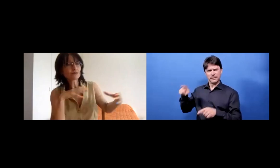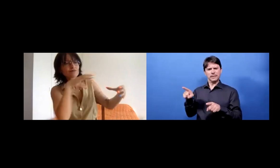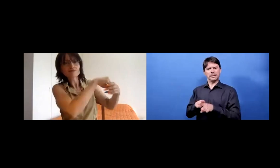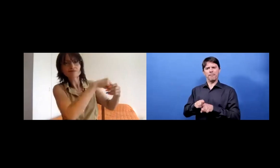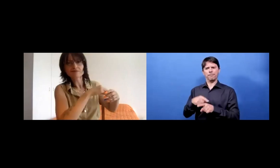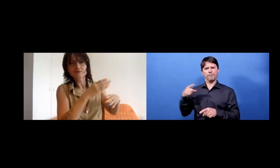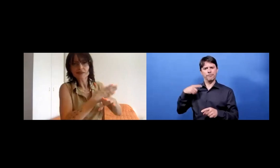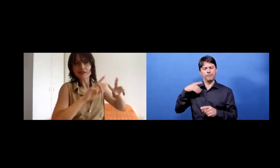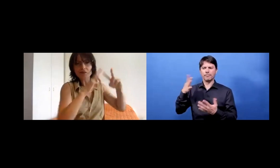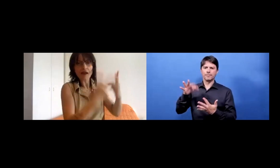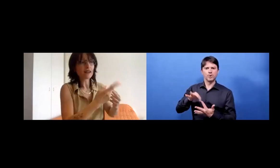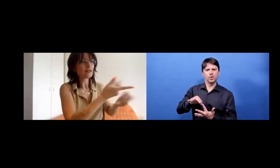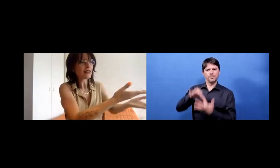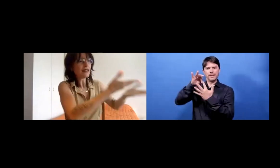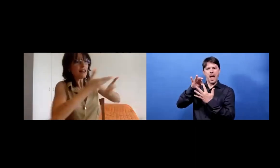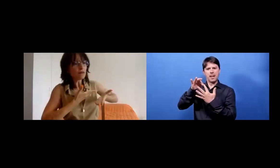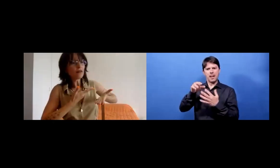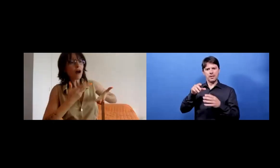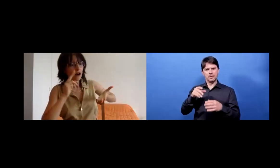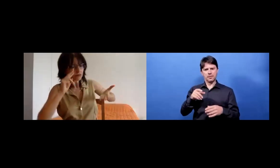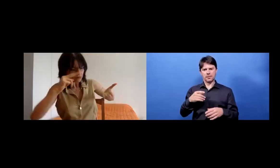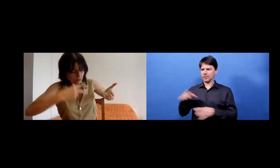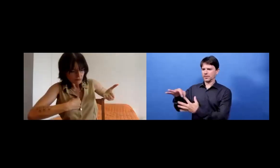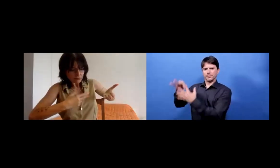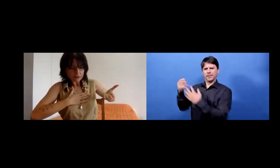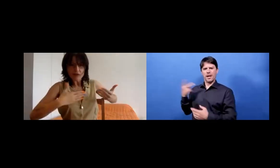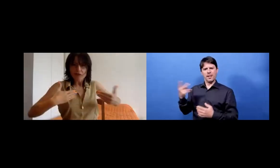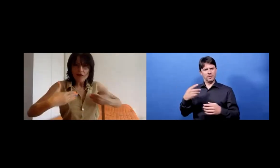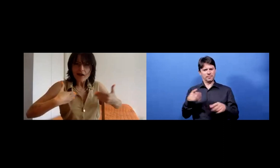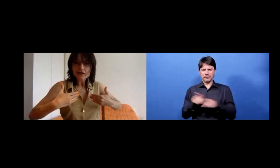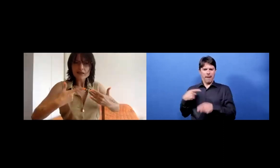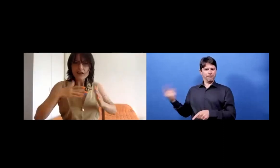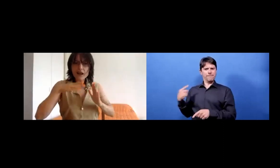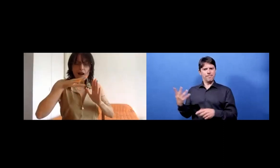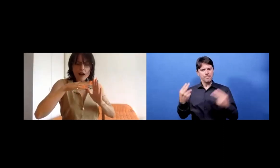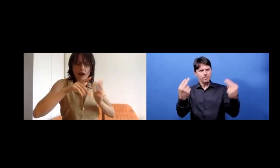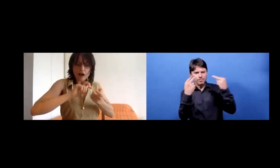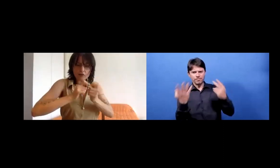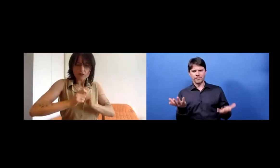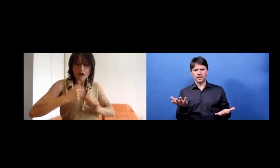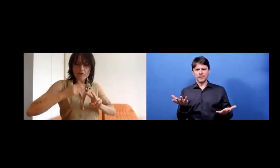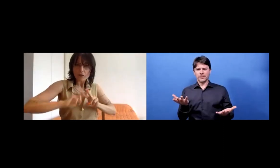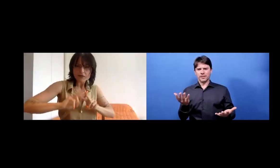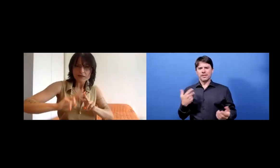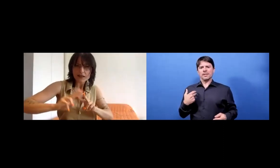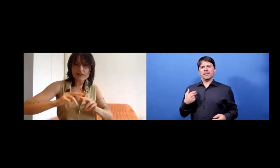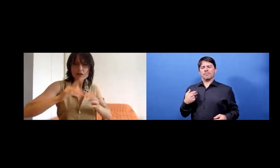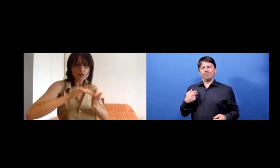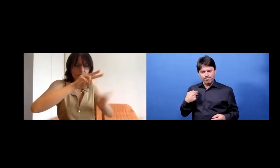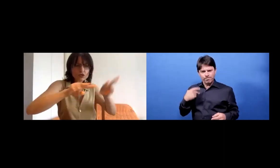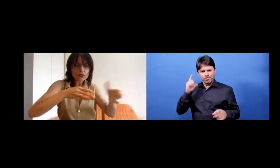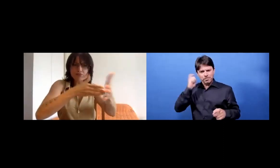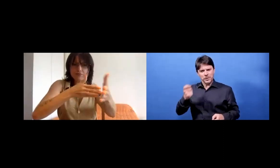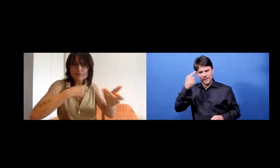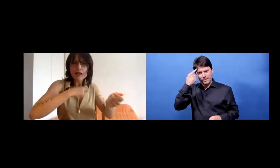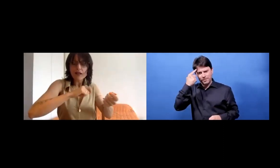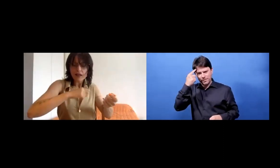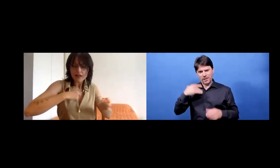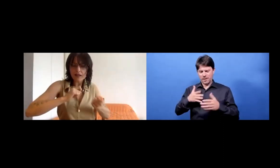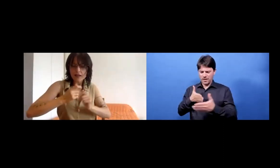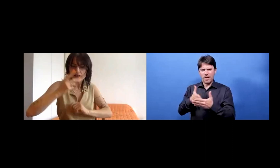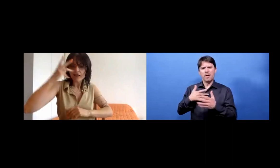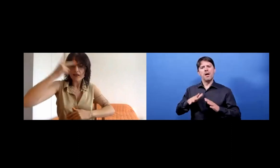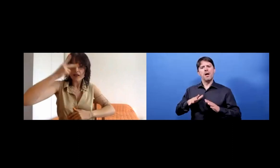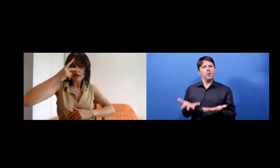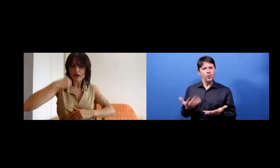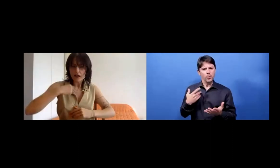And access to my friends' worlds has given me different perspectives of how to understand my own life and how to